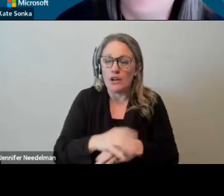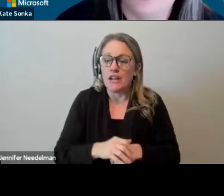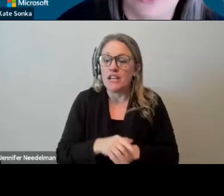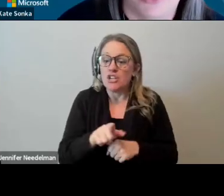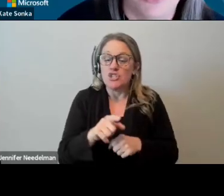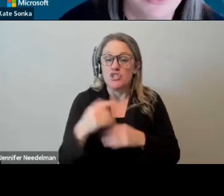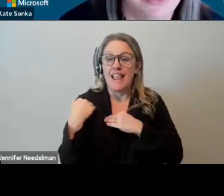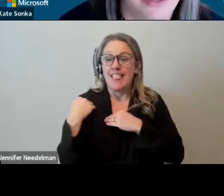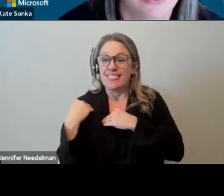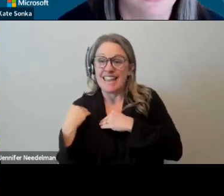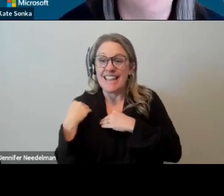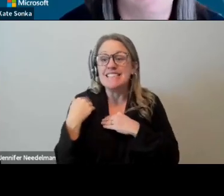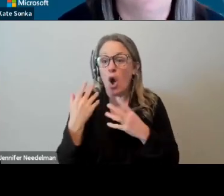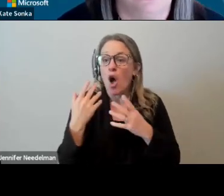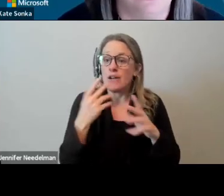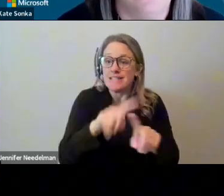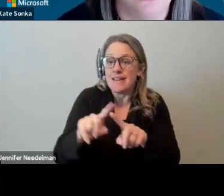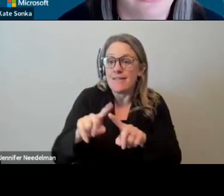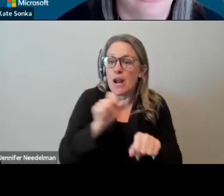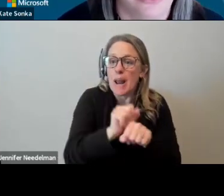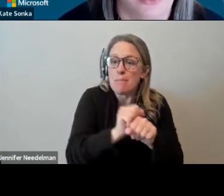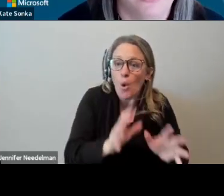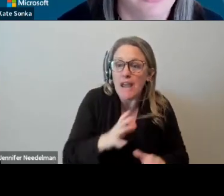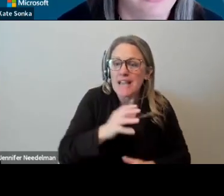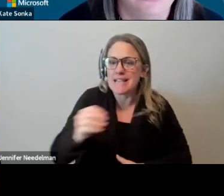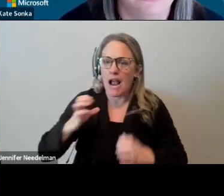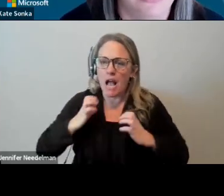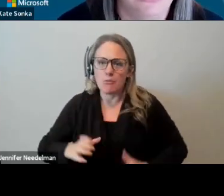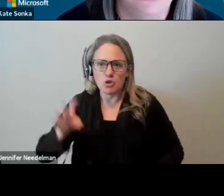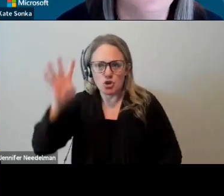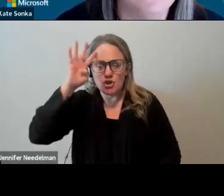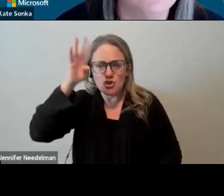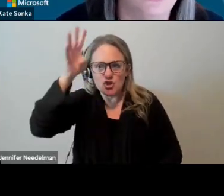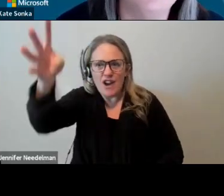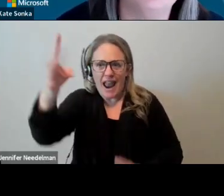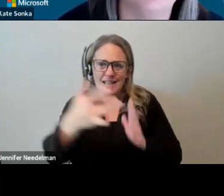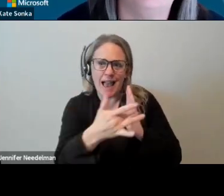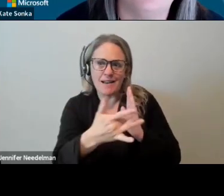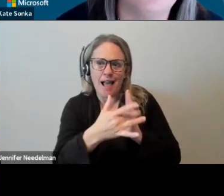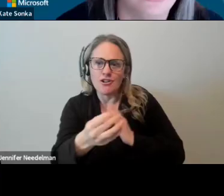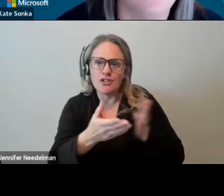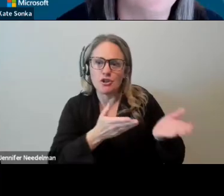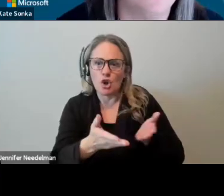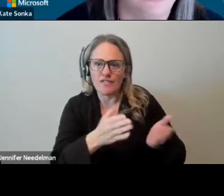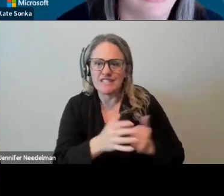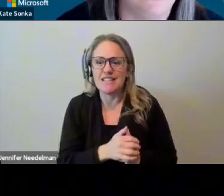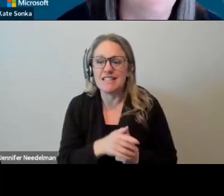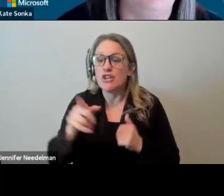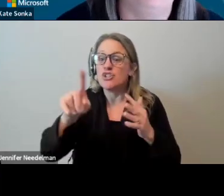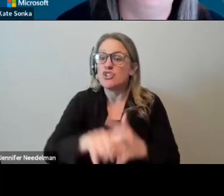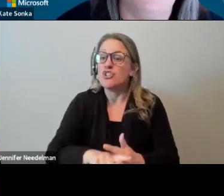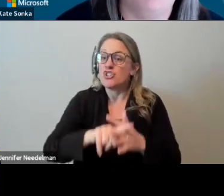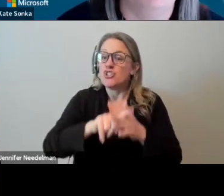and customers to create technologies and services, and she's launched initiatives like the